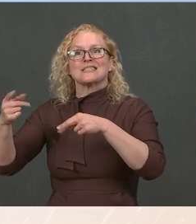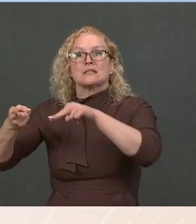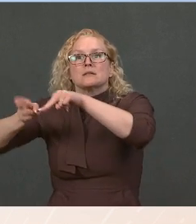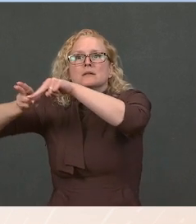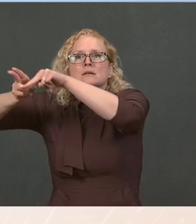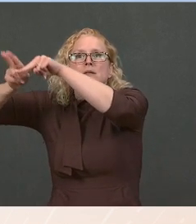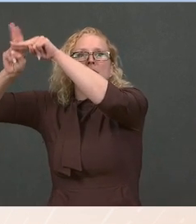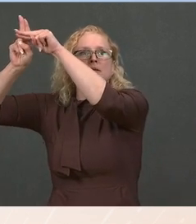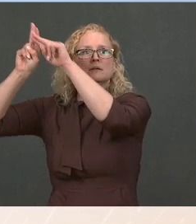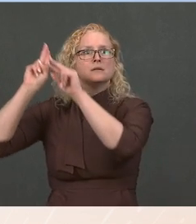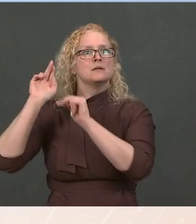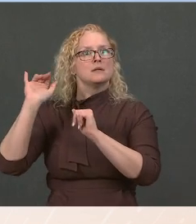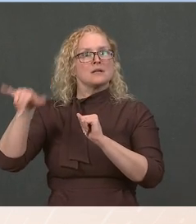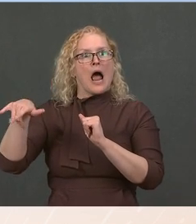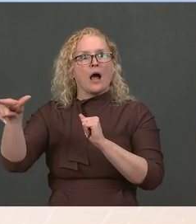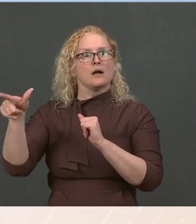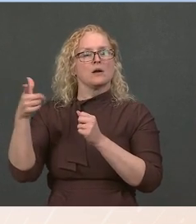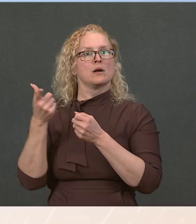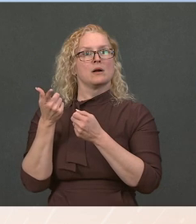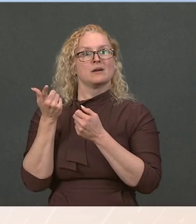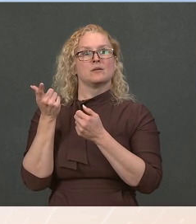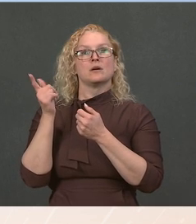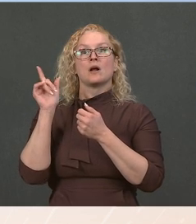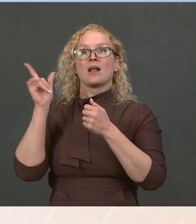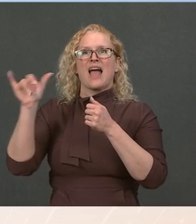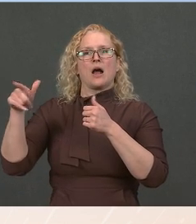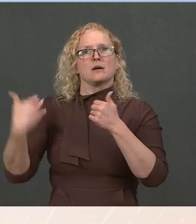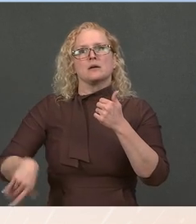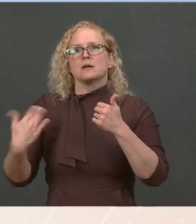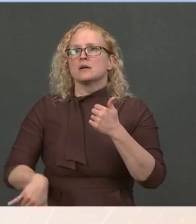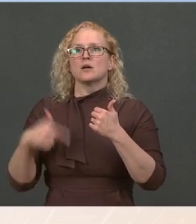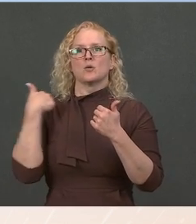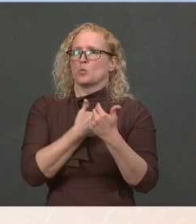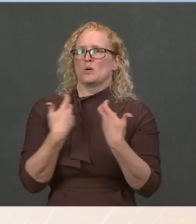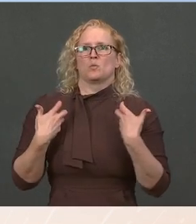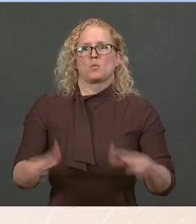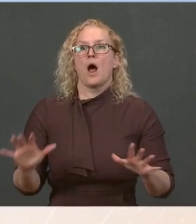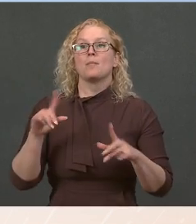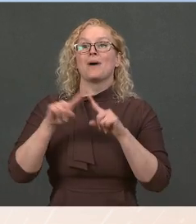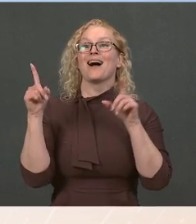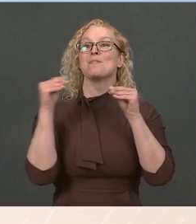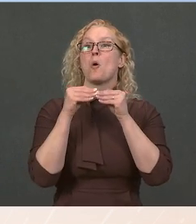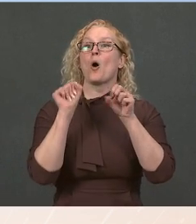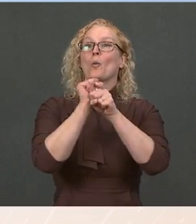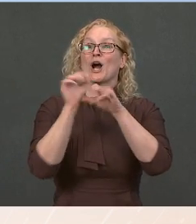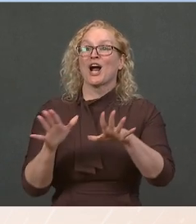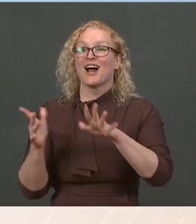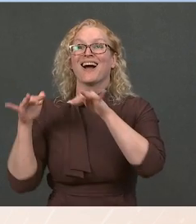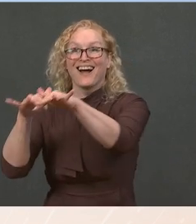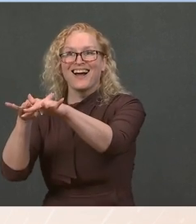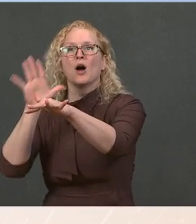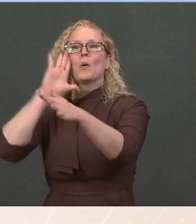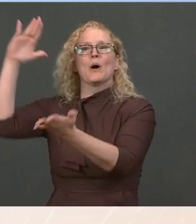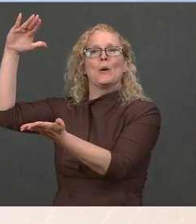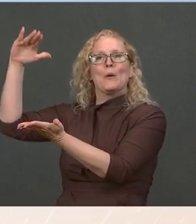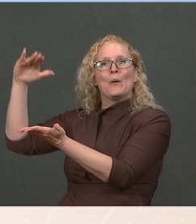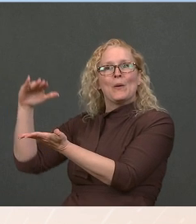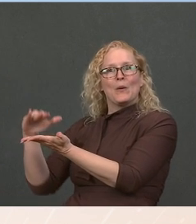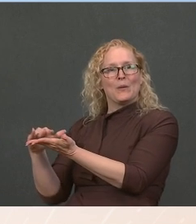and stay in lockstep with Speaker Pelosi on -- on getting this done. Everybody -- there's a sense of urgency, as you've heard us say,